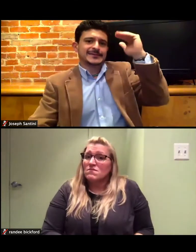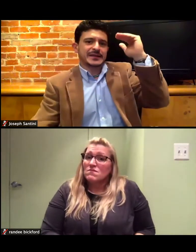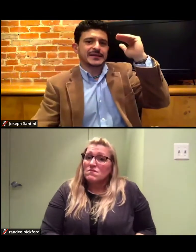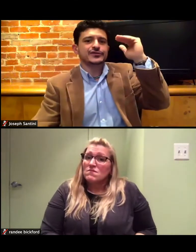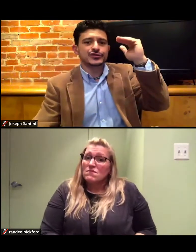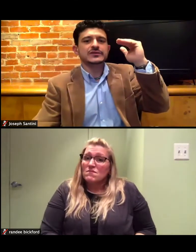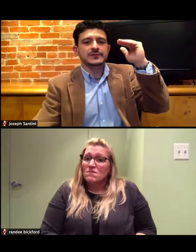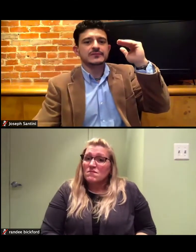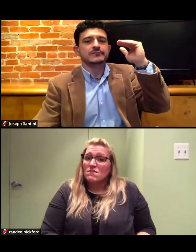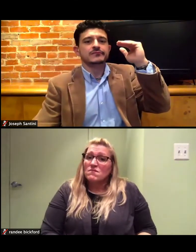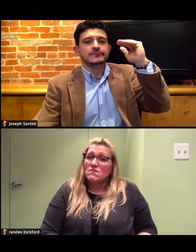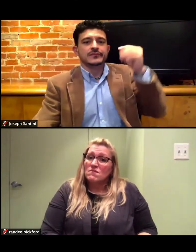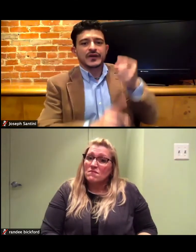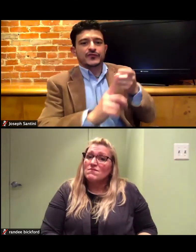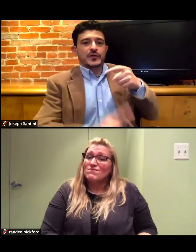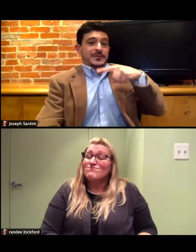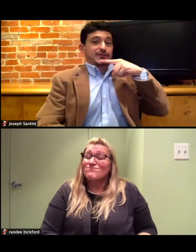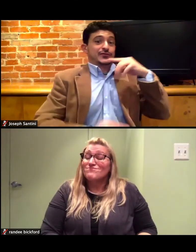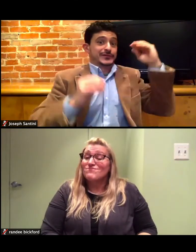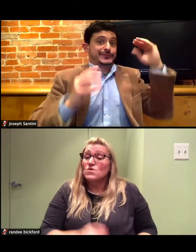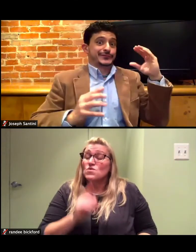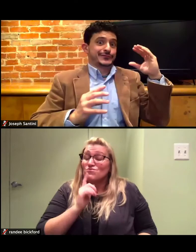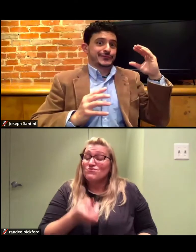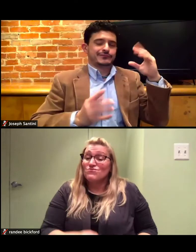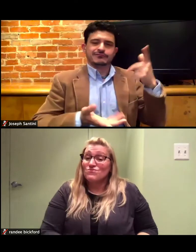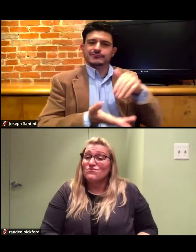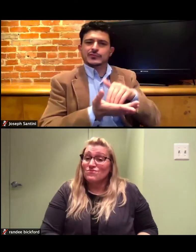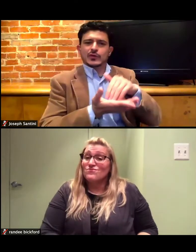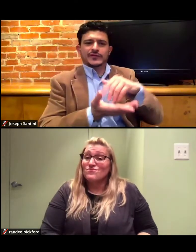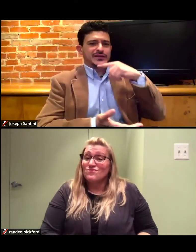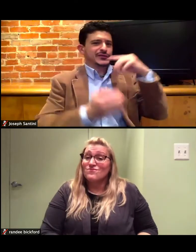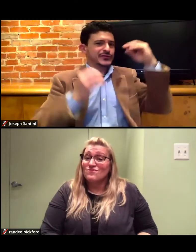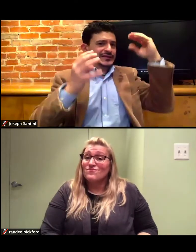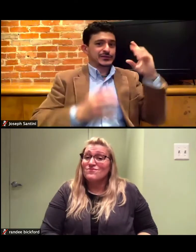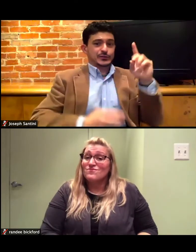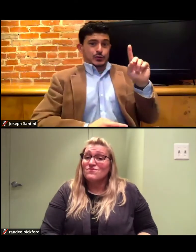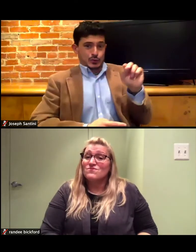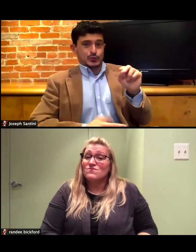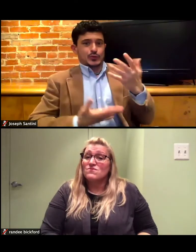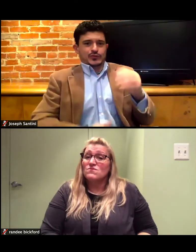for deaf children is expectations and mostly from hearing teachers.